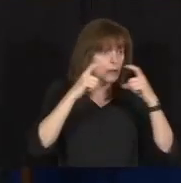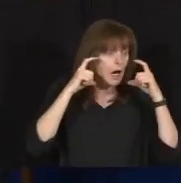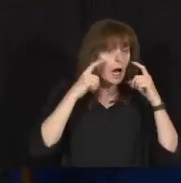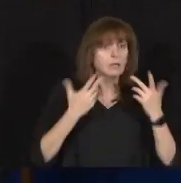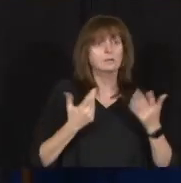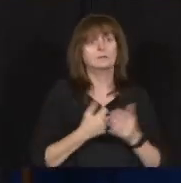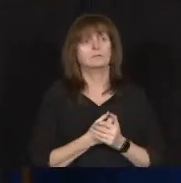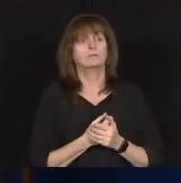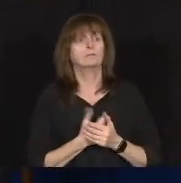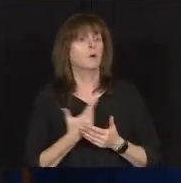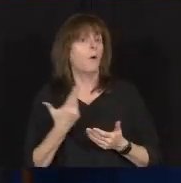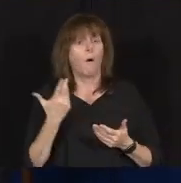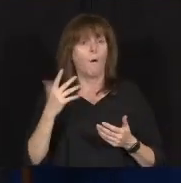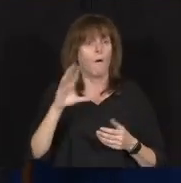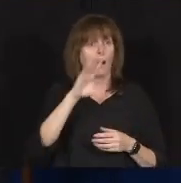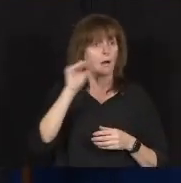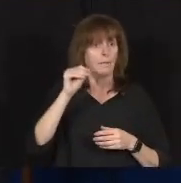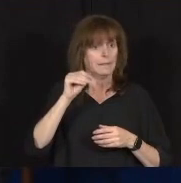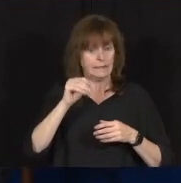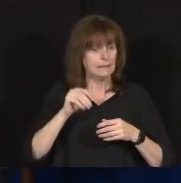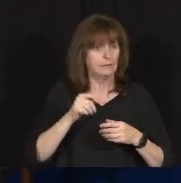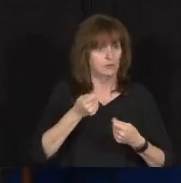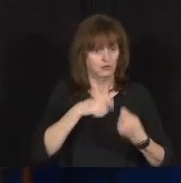face shields or weird doing